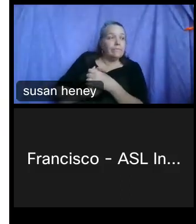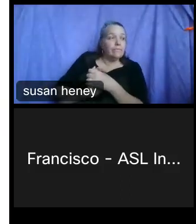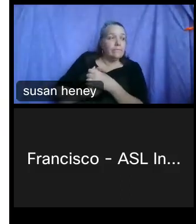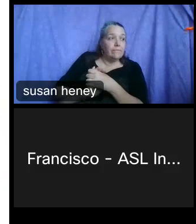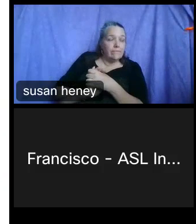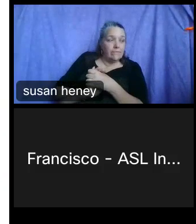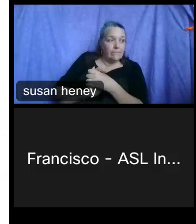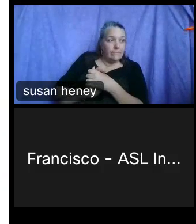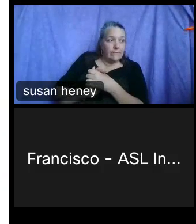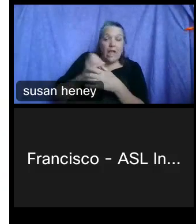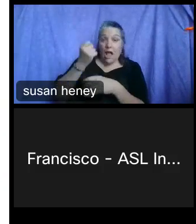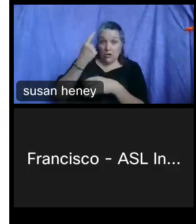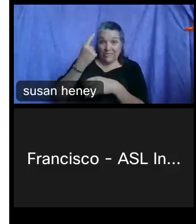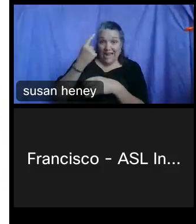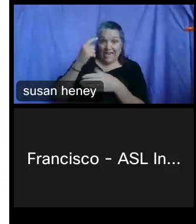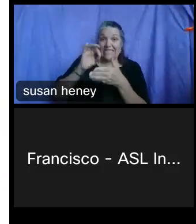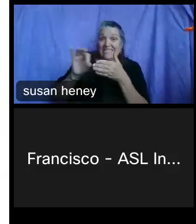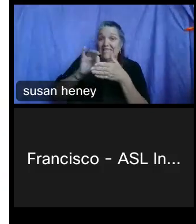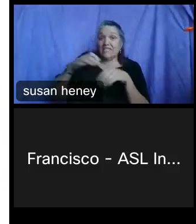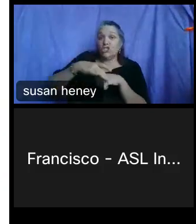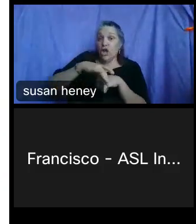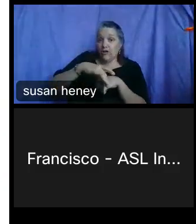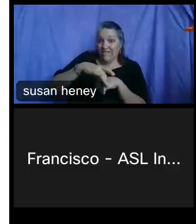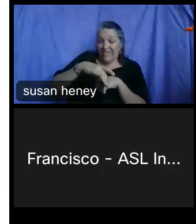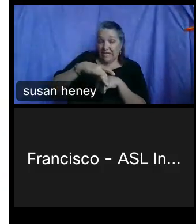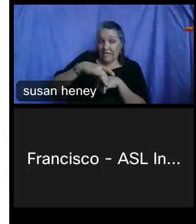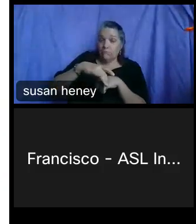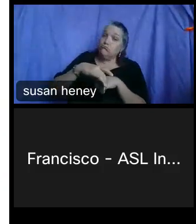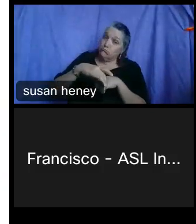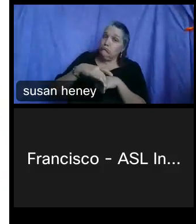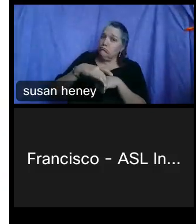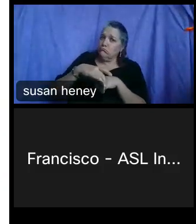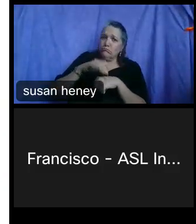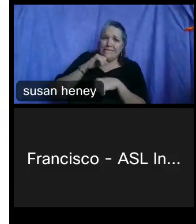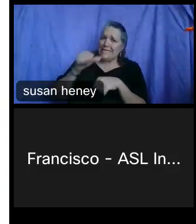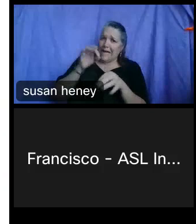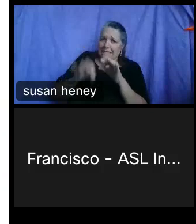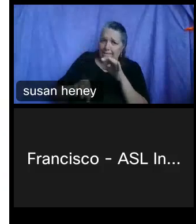census geography is not always as simple as it would seem. The traditional methods for